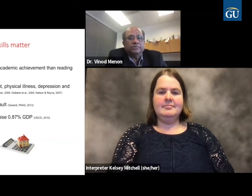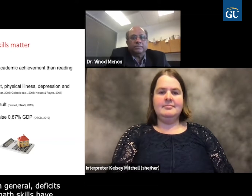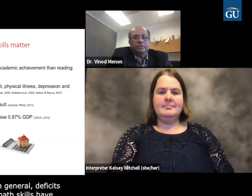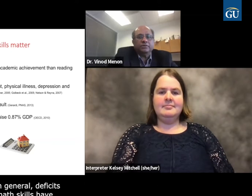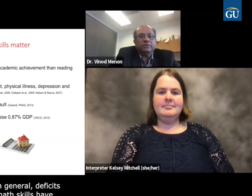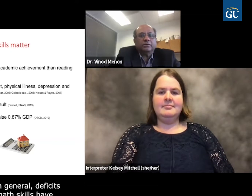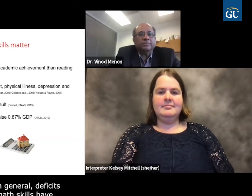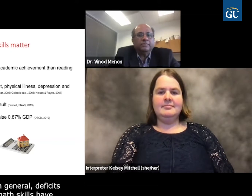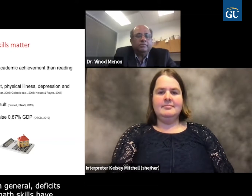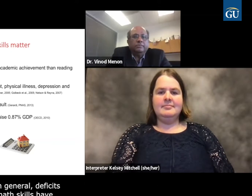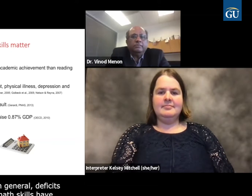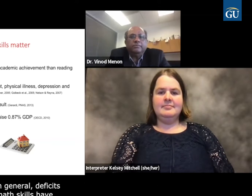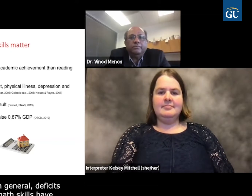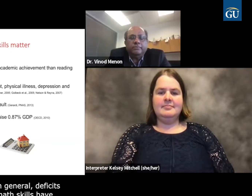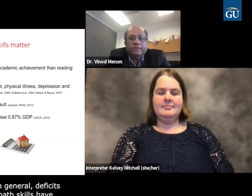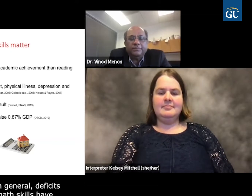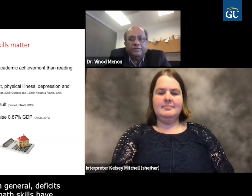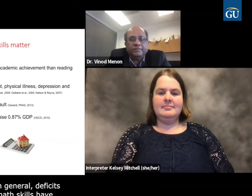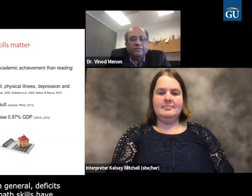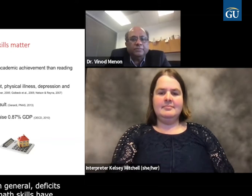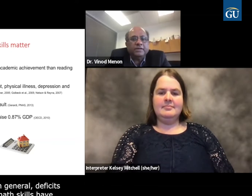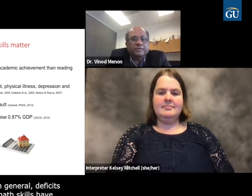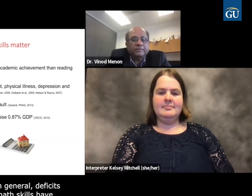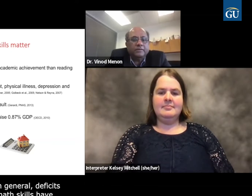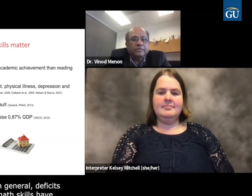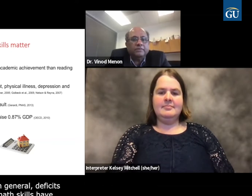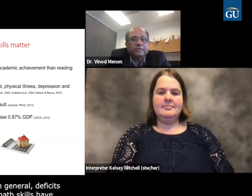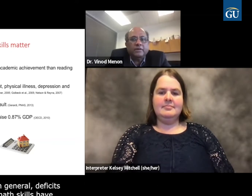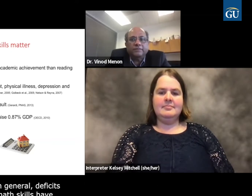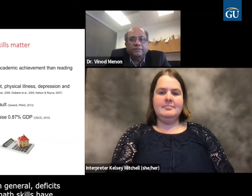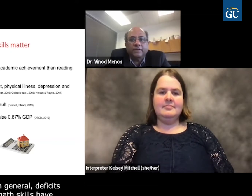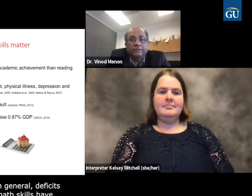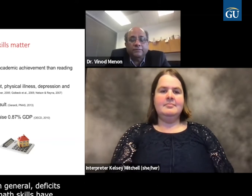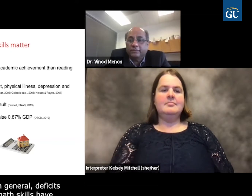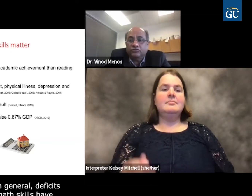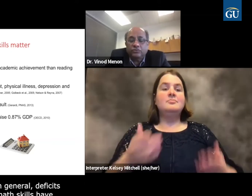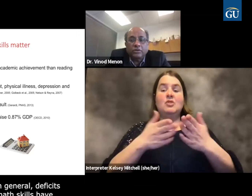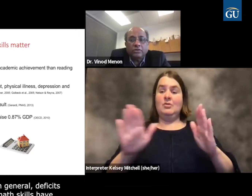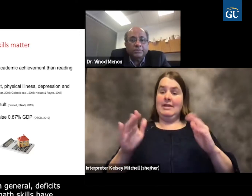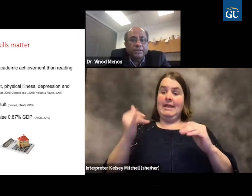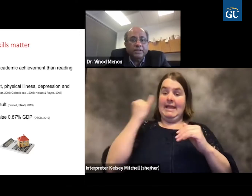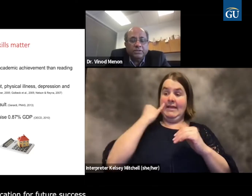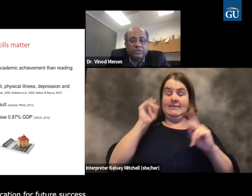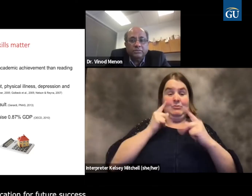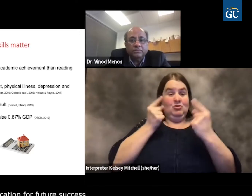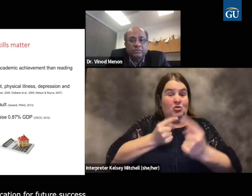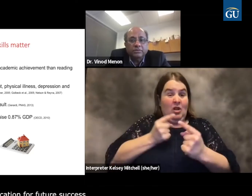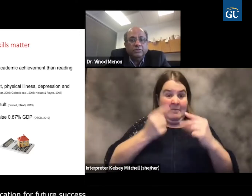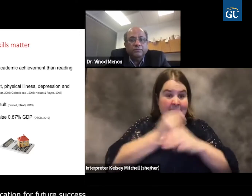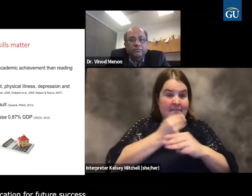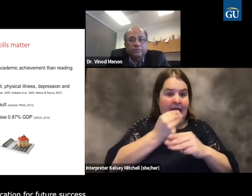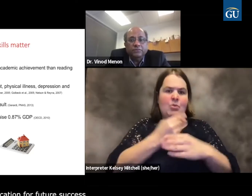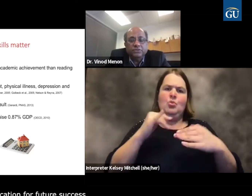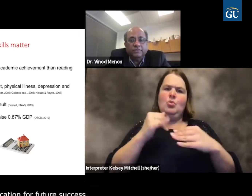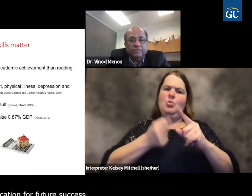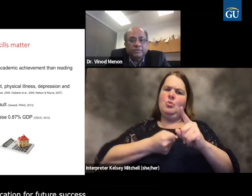and in general deficits and math skills have have a